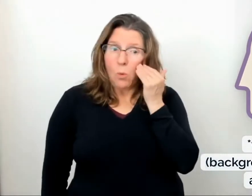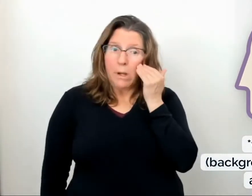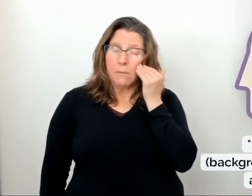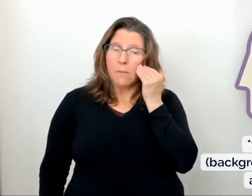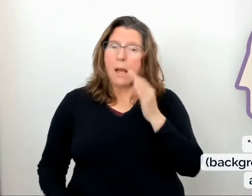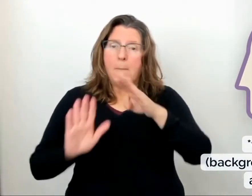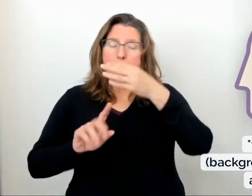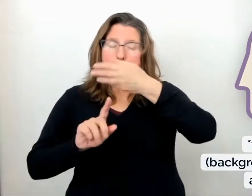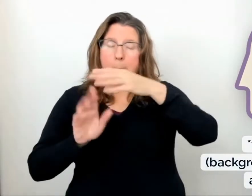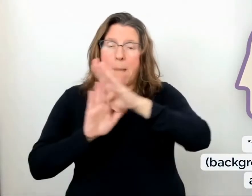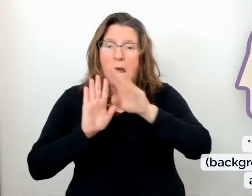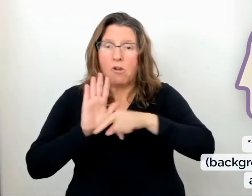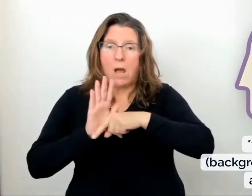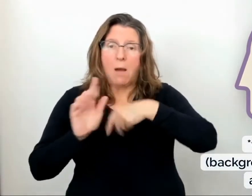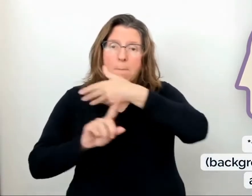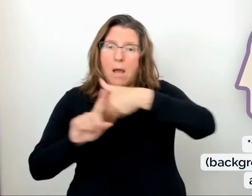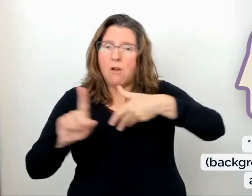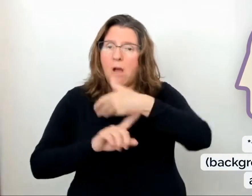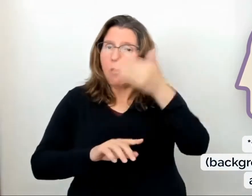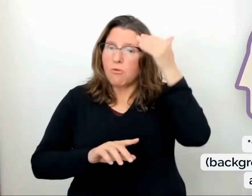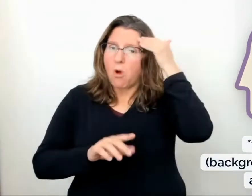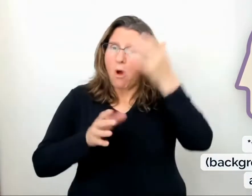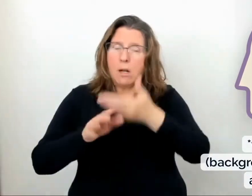Students come to the classroom with different ways of knowing.